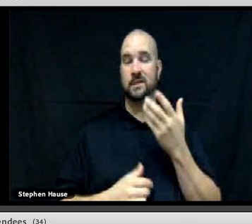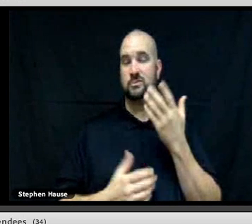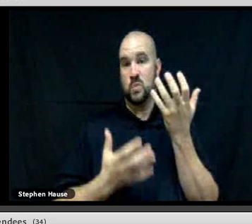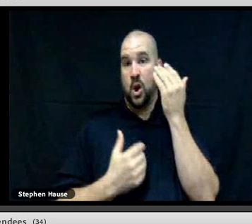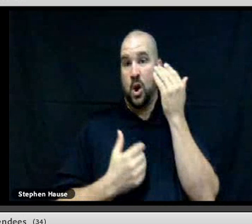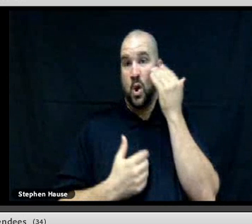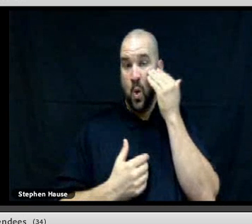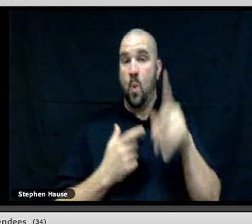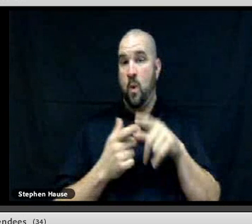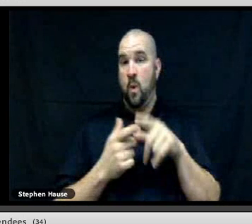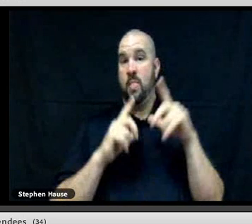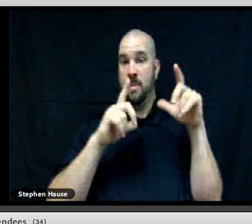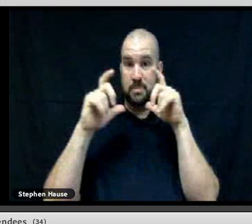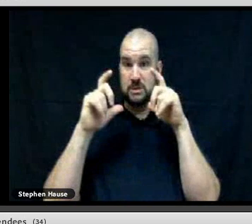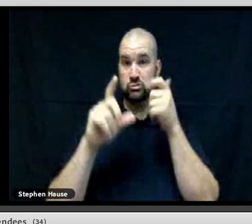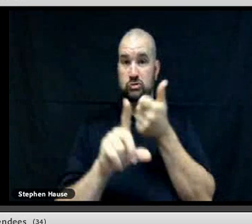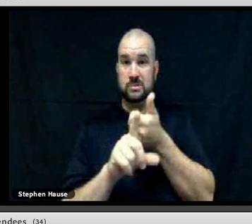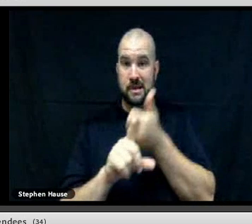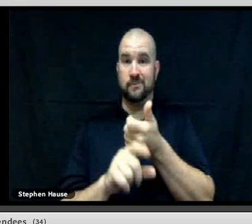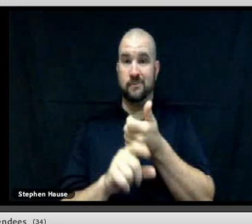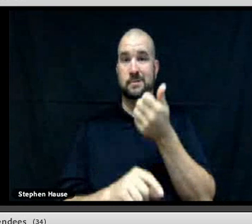Um, and you want to avoid, again,